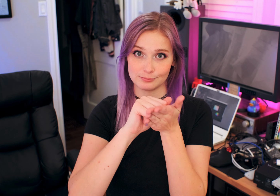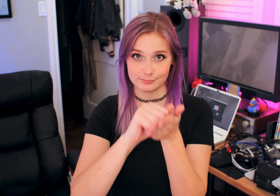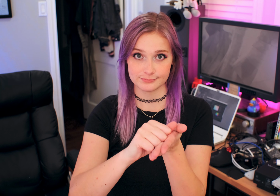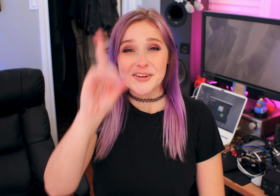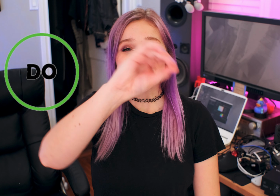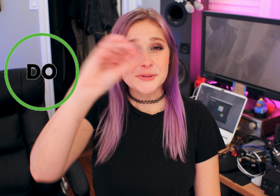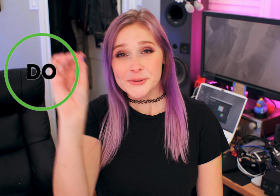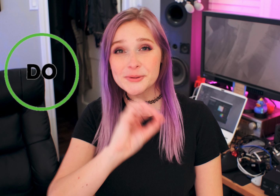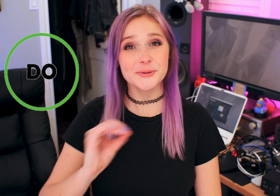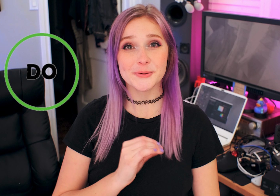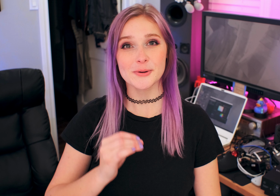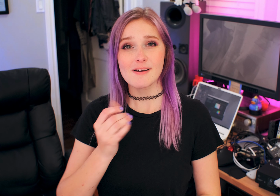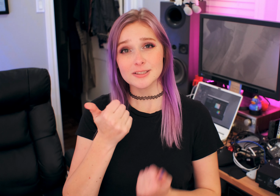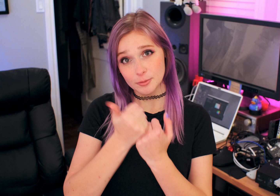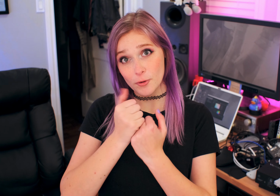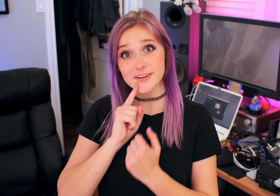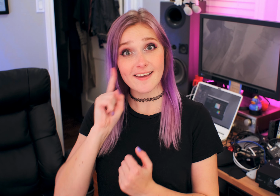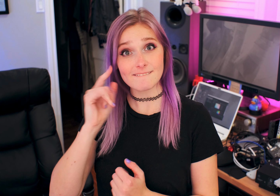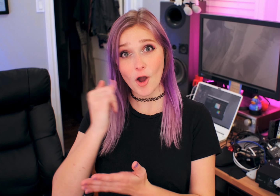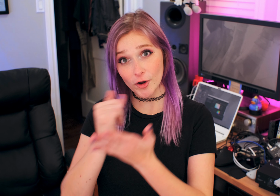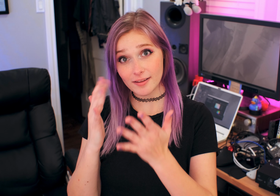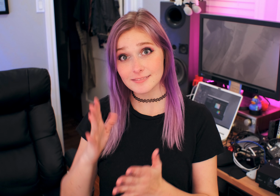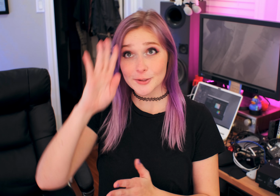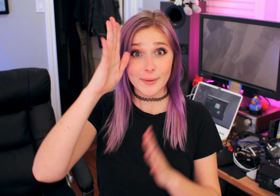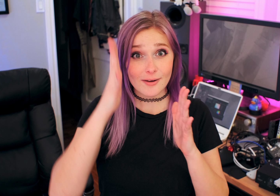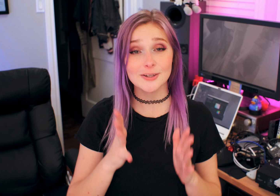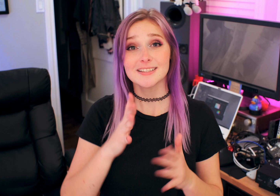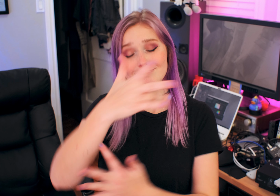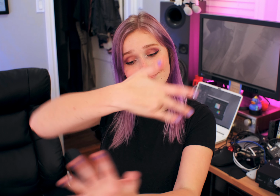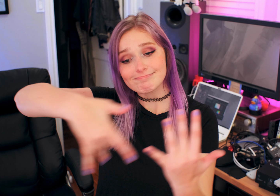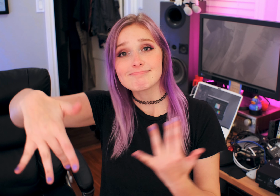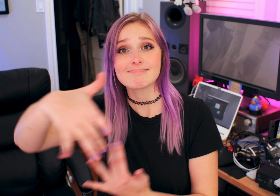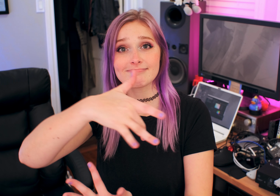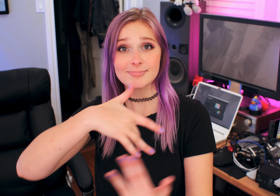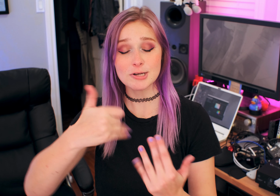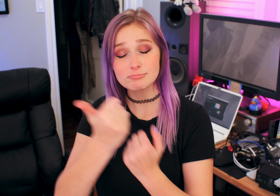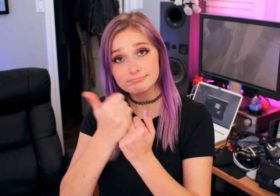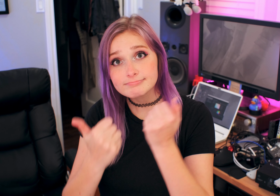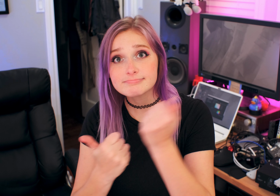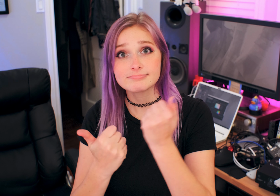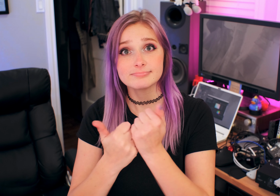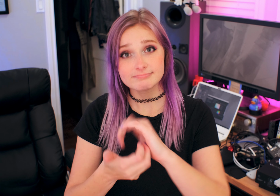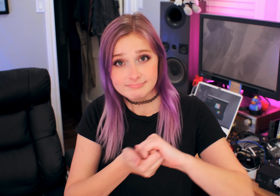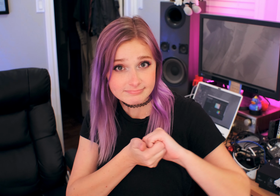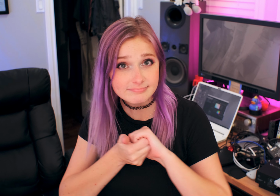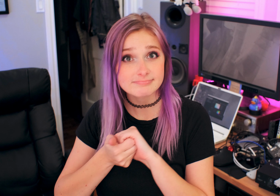Support Deaf artists, creators, and the Deaf ecosystem. You can interact by collaborating and showing support.